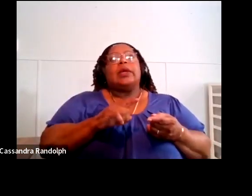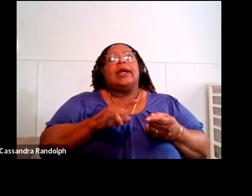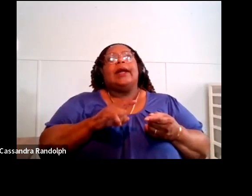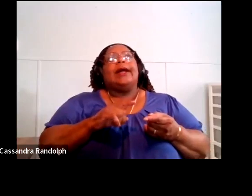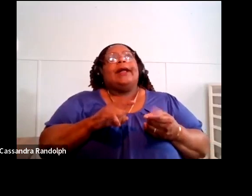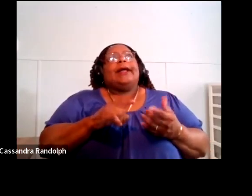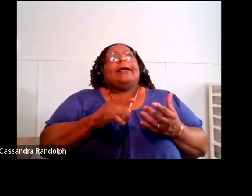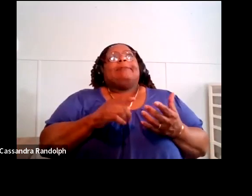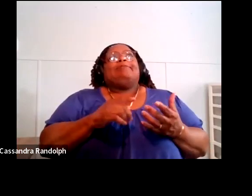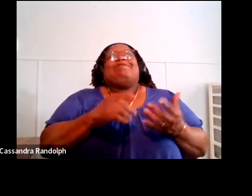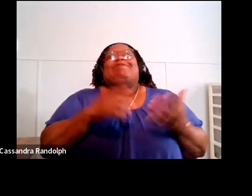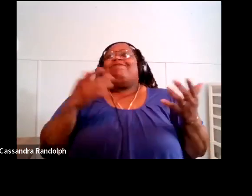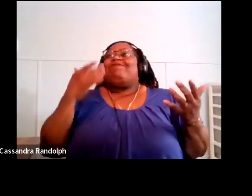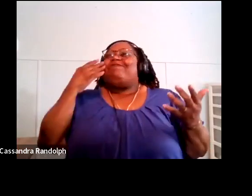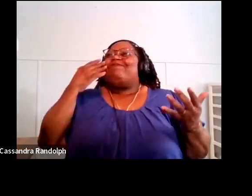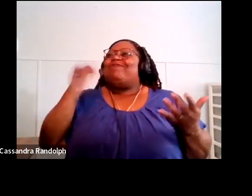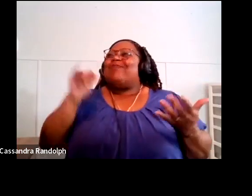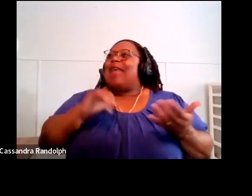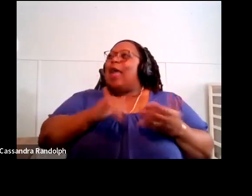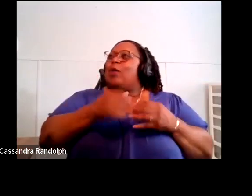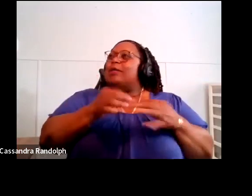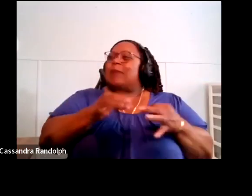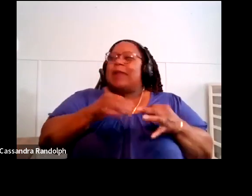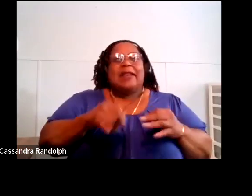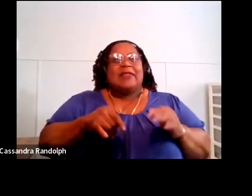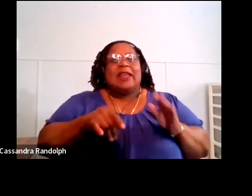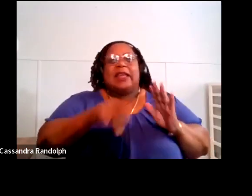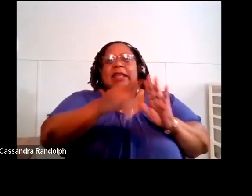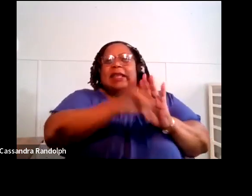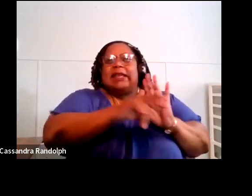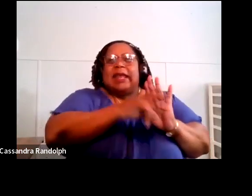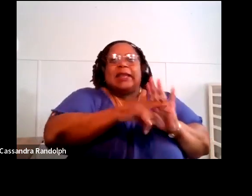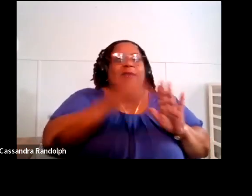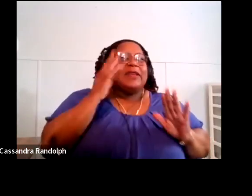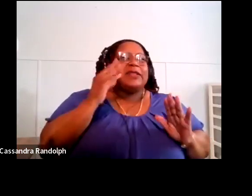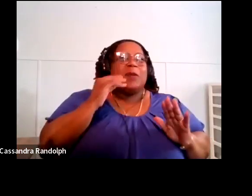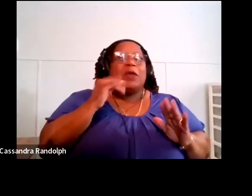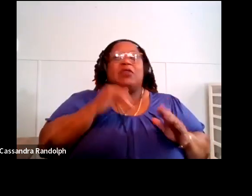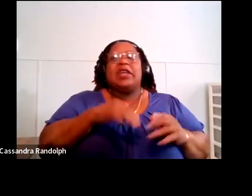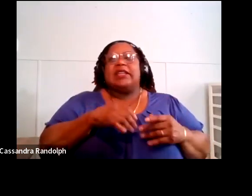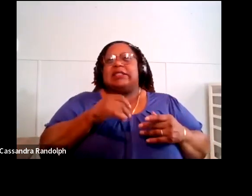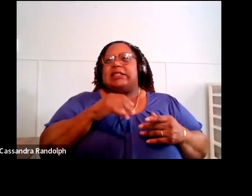achieved certain bubbles of position. How do we